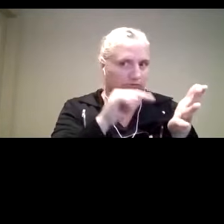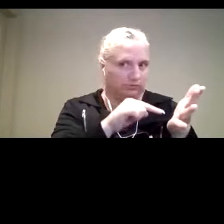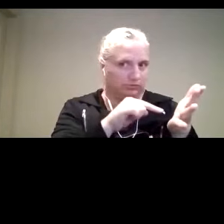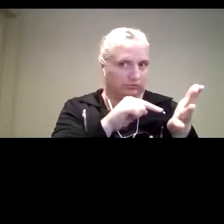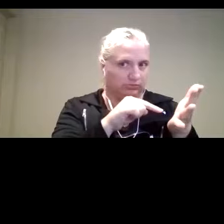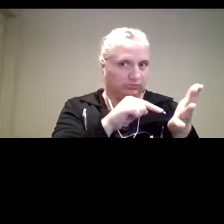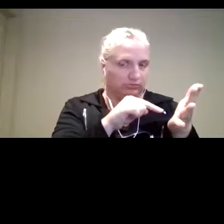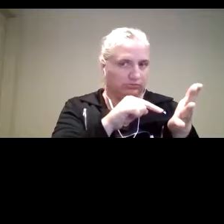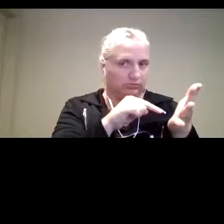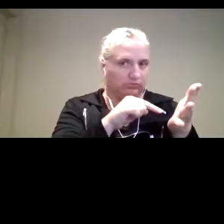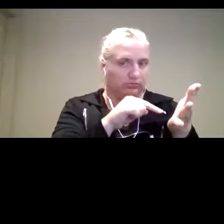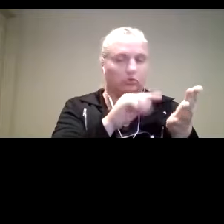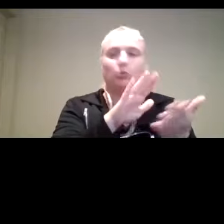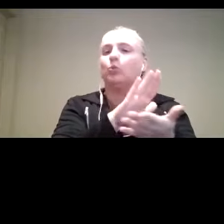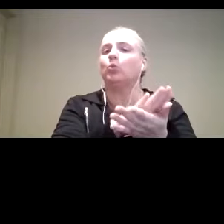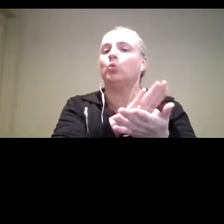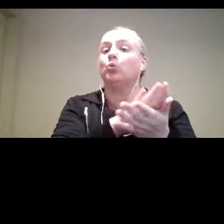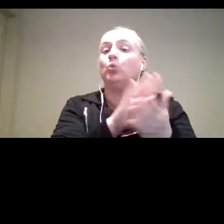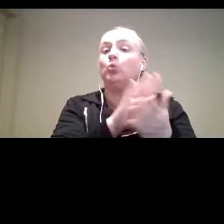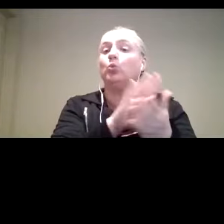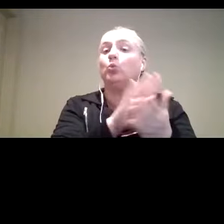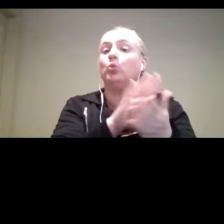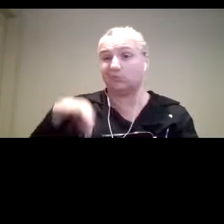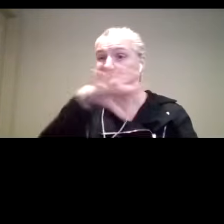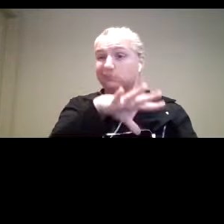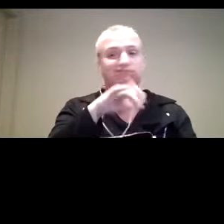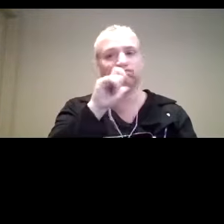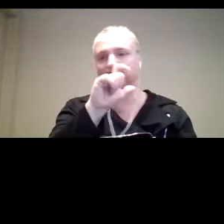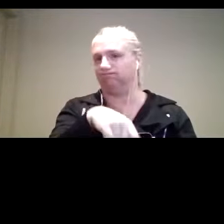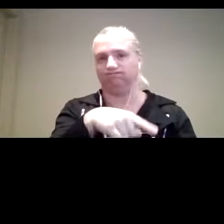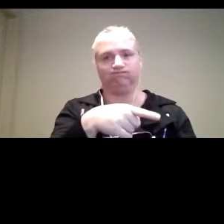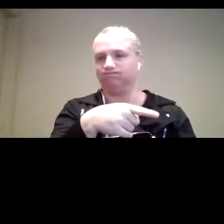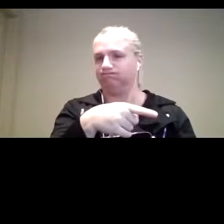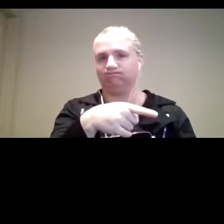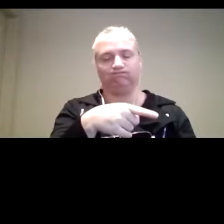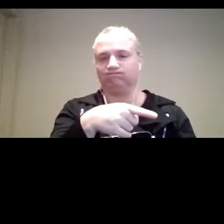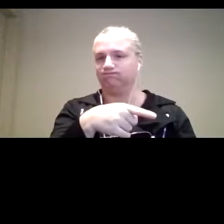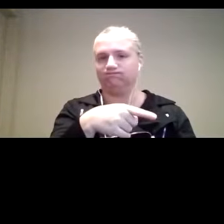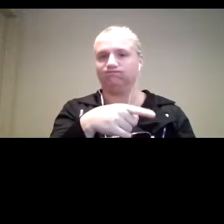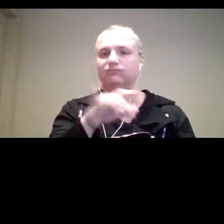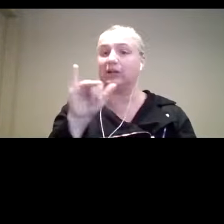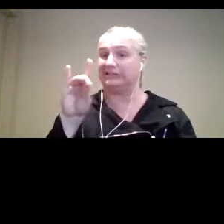then the school district is not financially responsible. So, the IDEA, I don't know if it makes it clear,